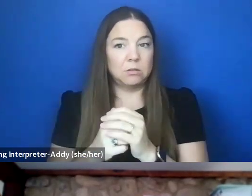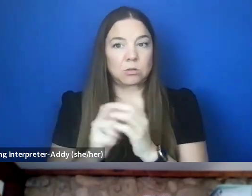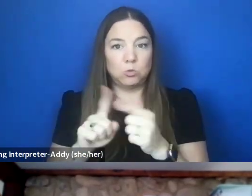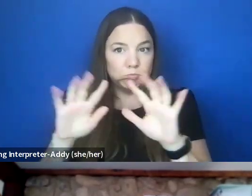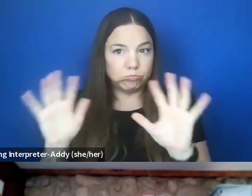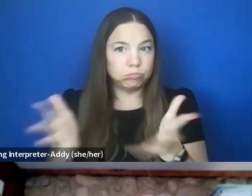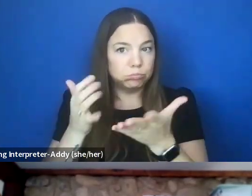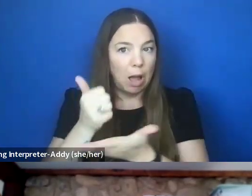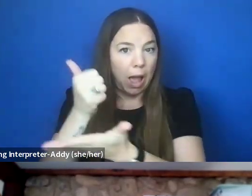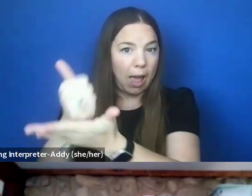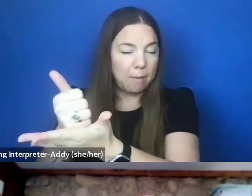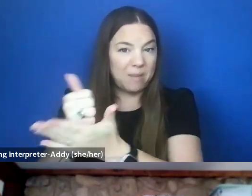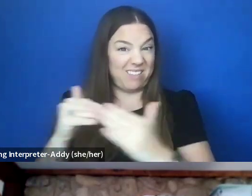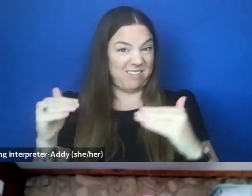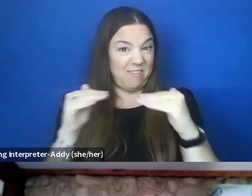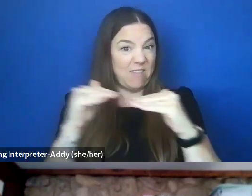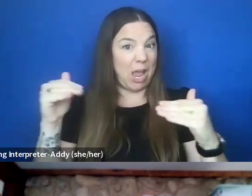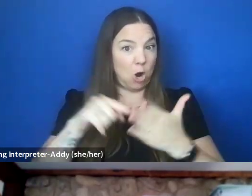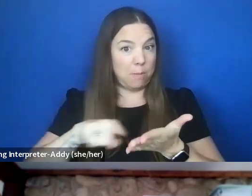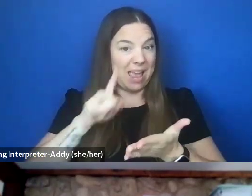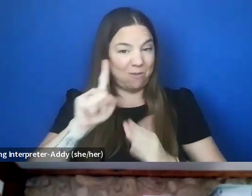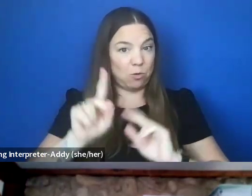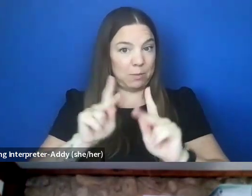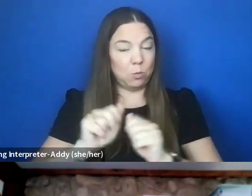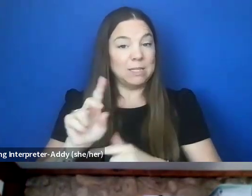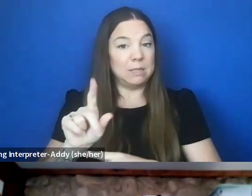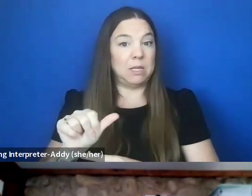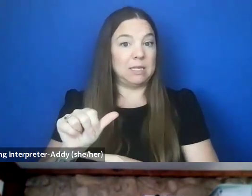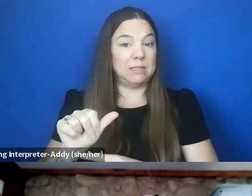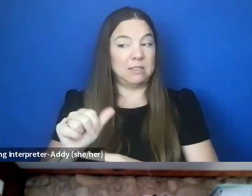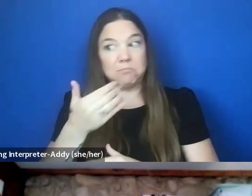Don Dew: have fair pay for people with disabilities, you know, and and better job opportunities